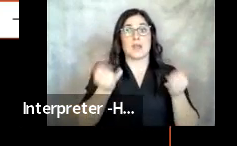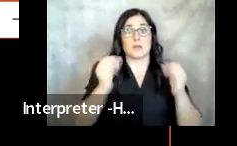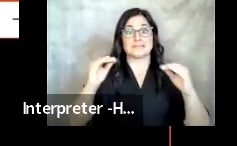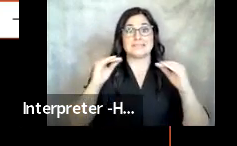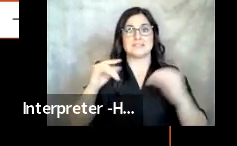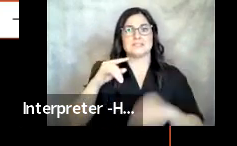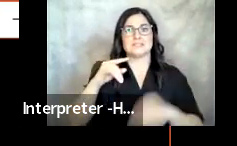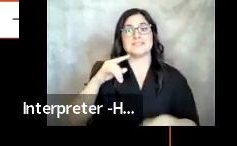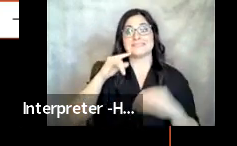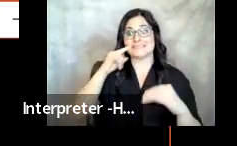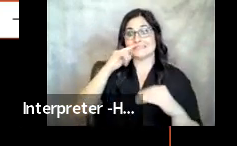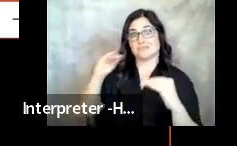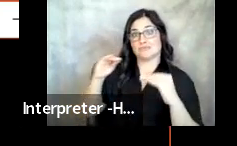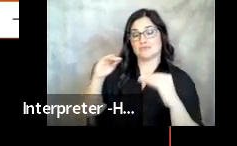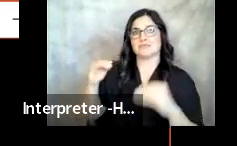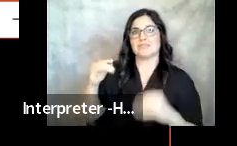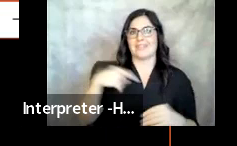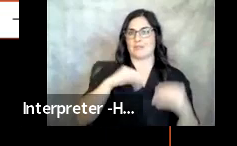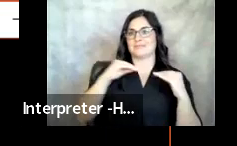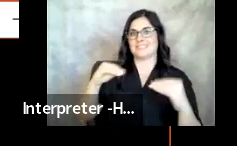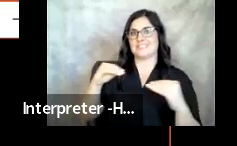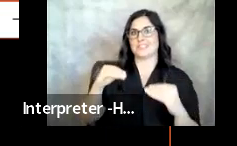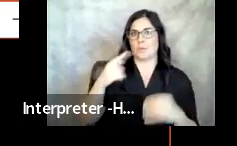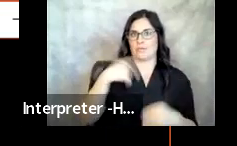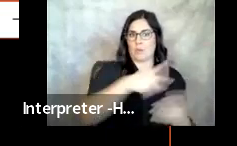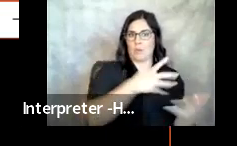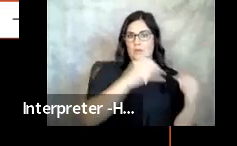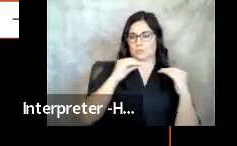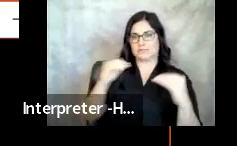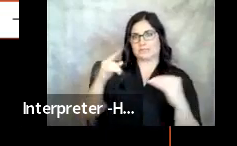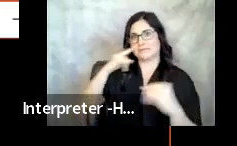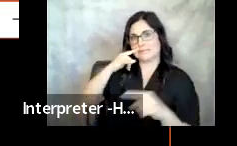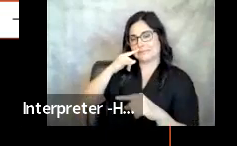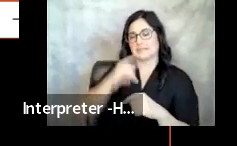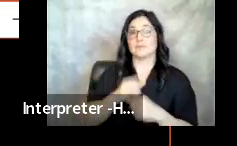And if you grow up learning about the past. In a certain way.